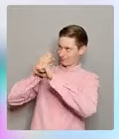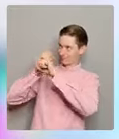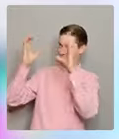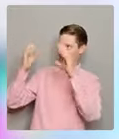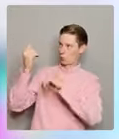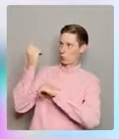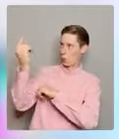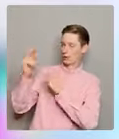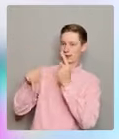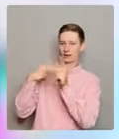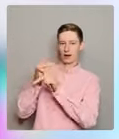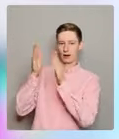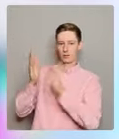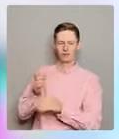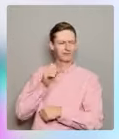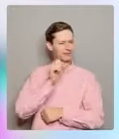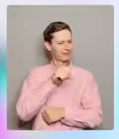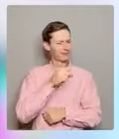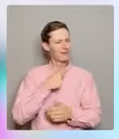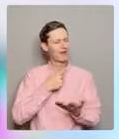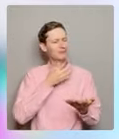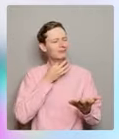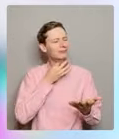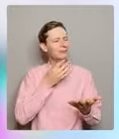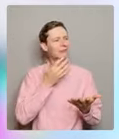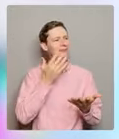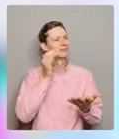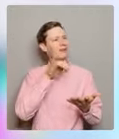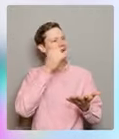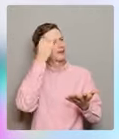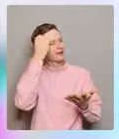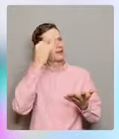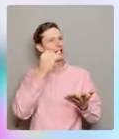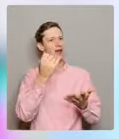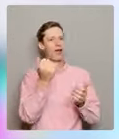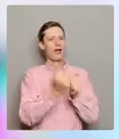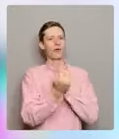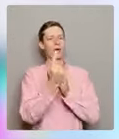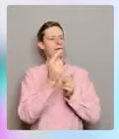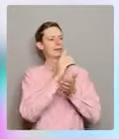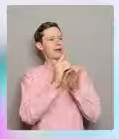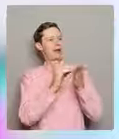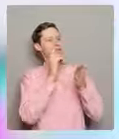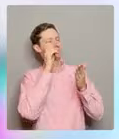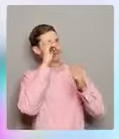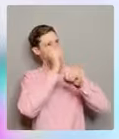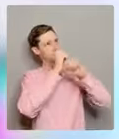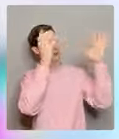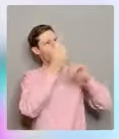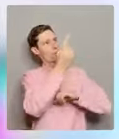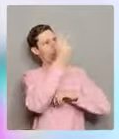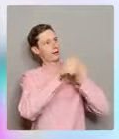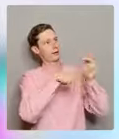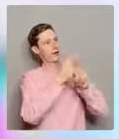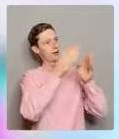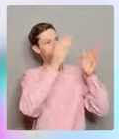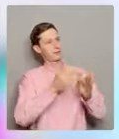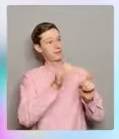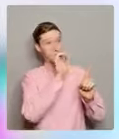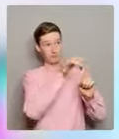Right. You know, I wanna dive a little bit deeper into that idea that everyone's designing for, you know, this specific type of person.